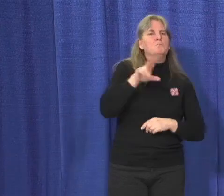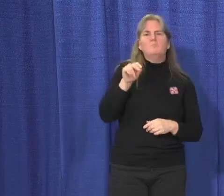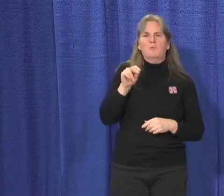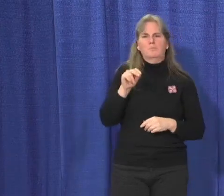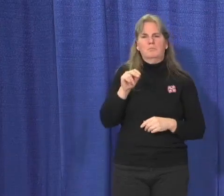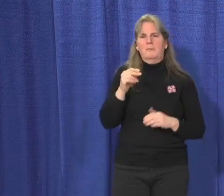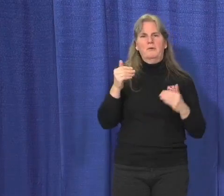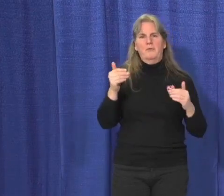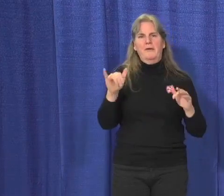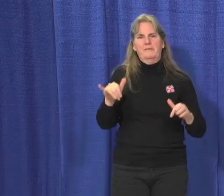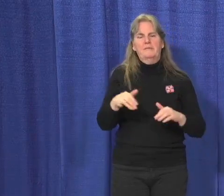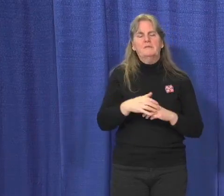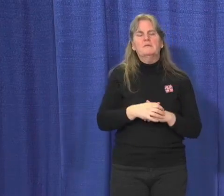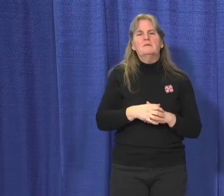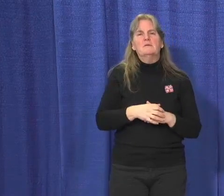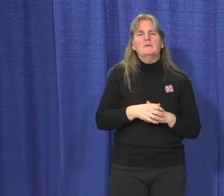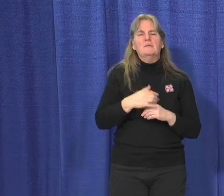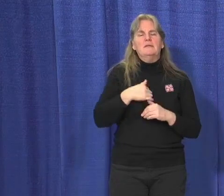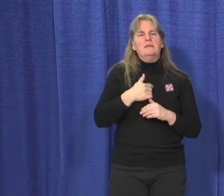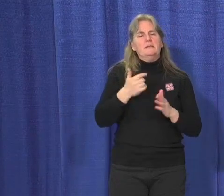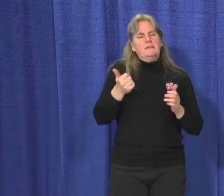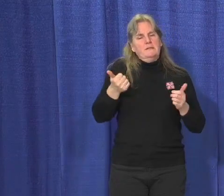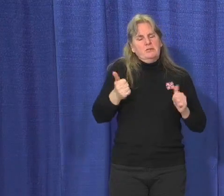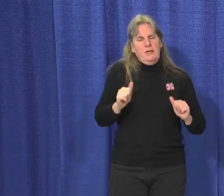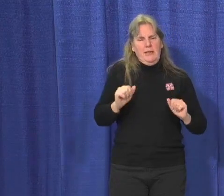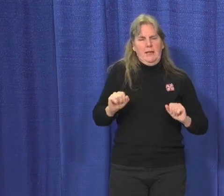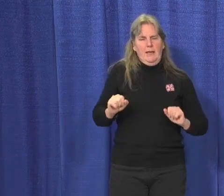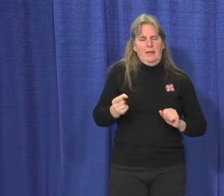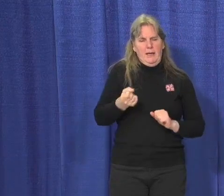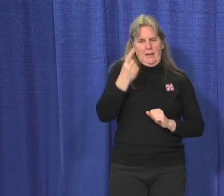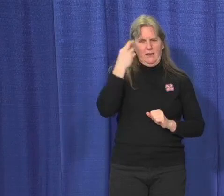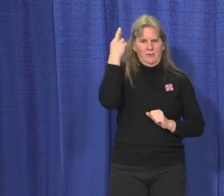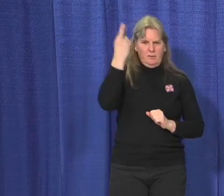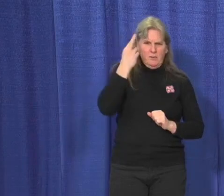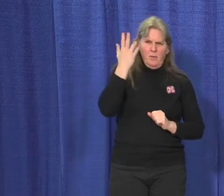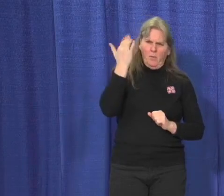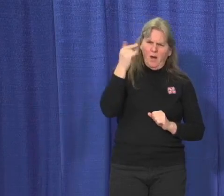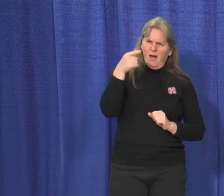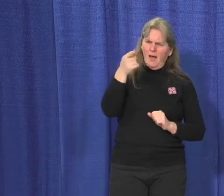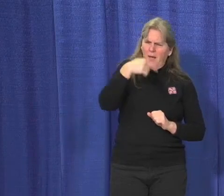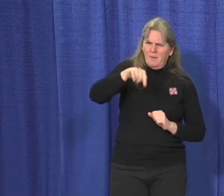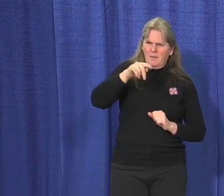And it's more of a matter of trying to understand those